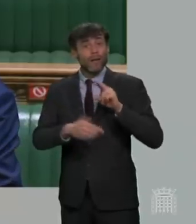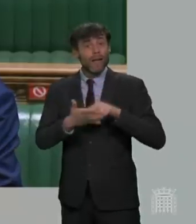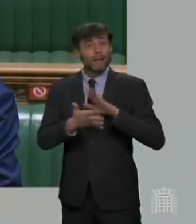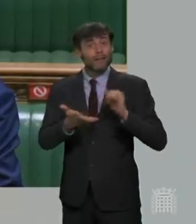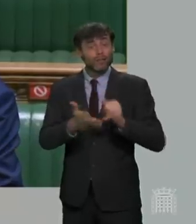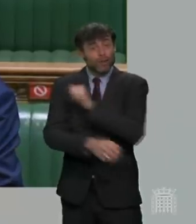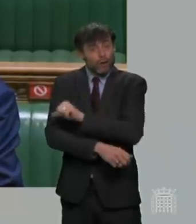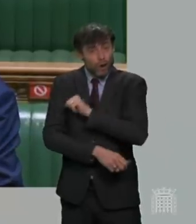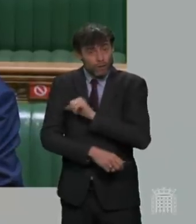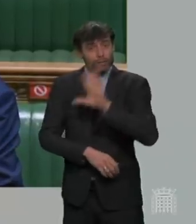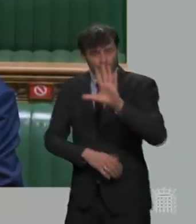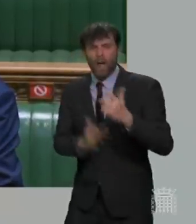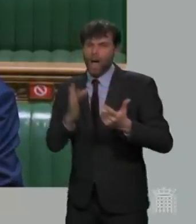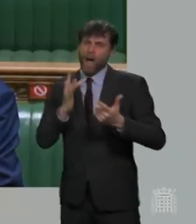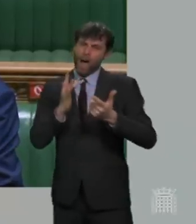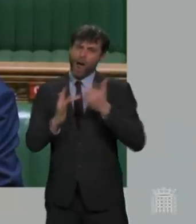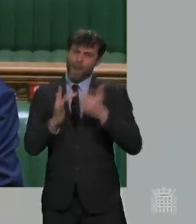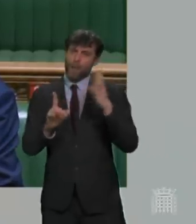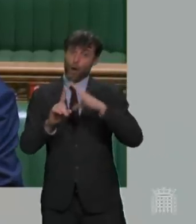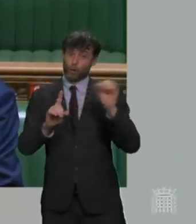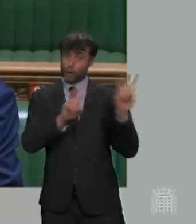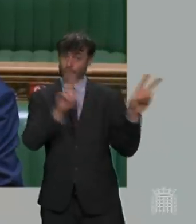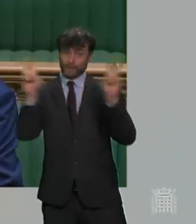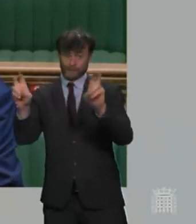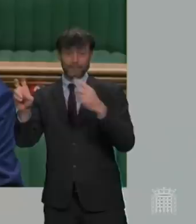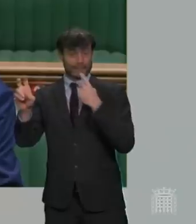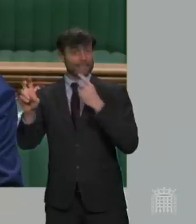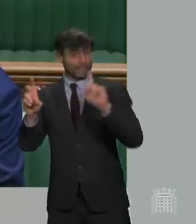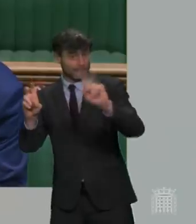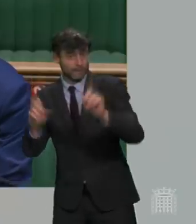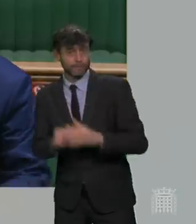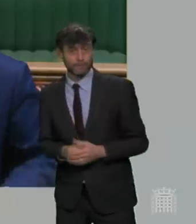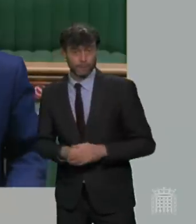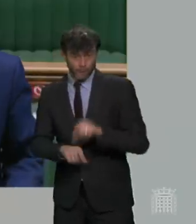Perhaps the most telling of all the comments came from another MP, sitting behind him, who said: